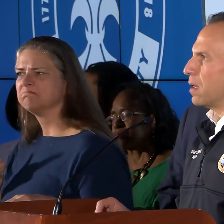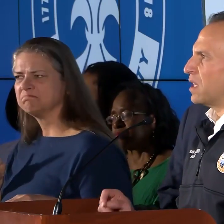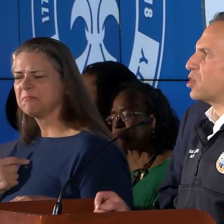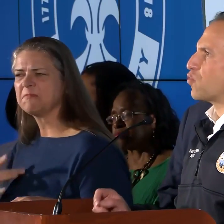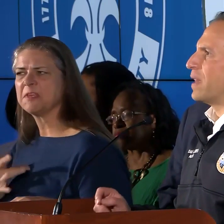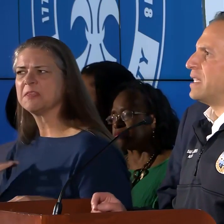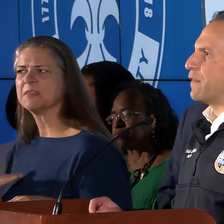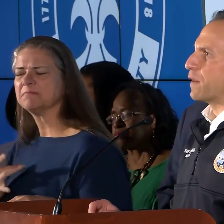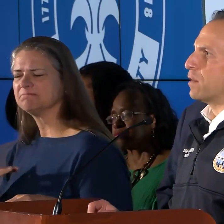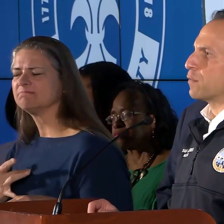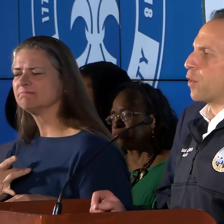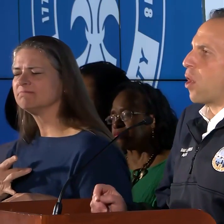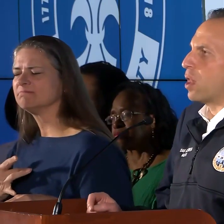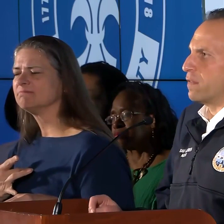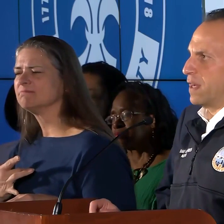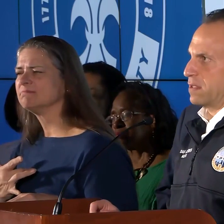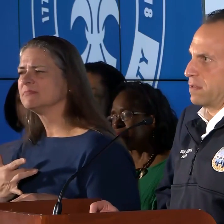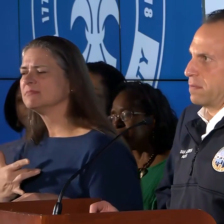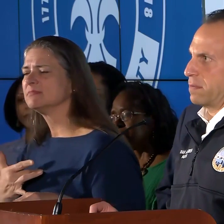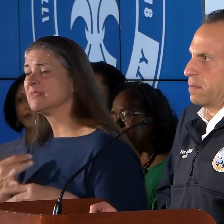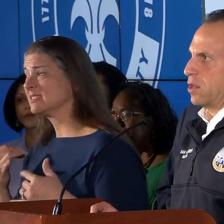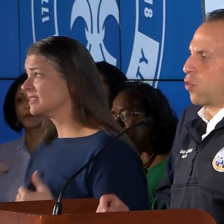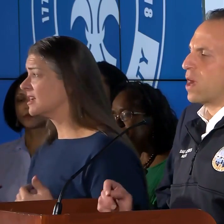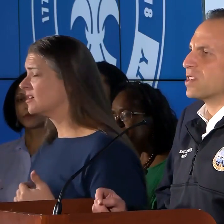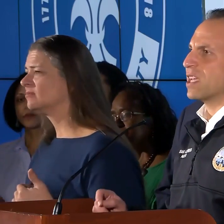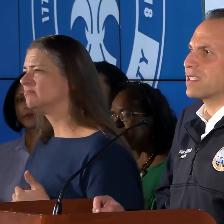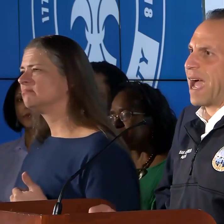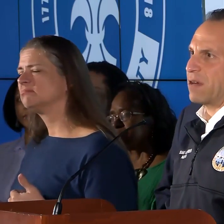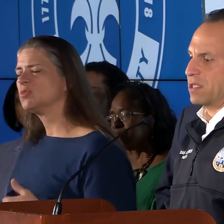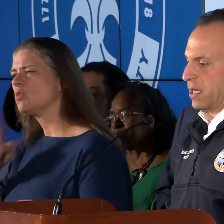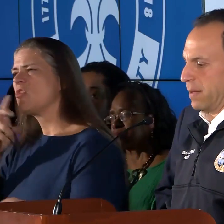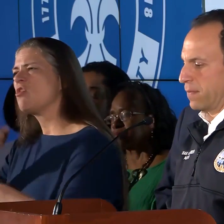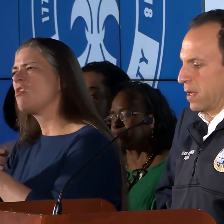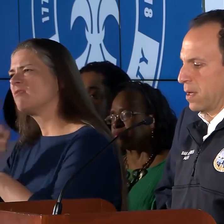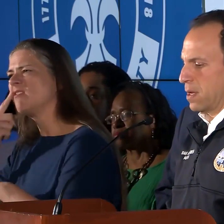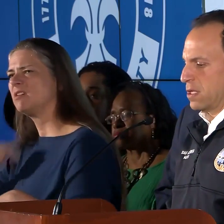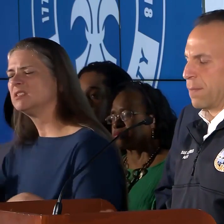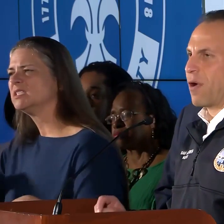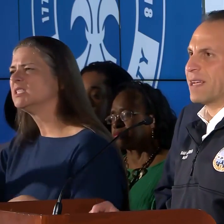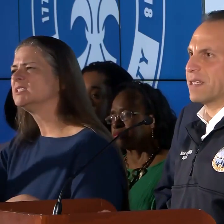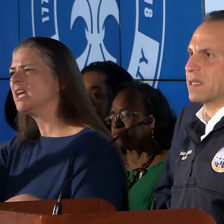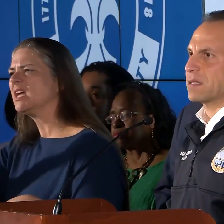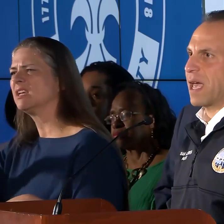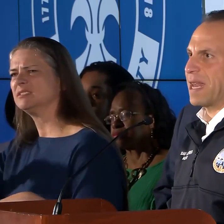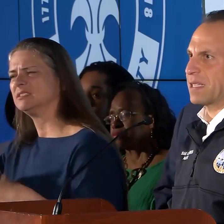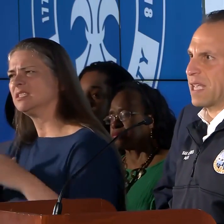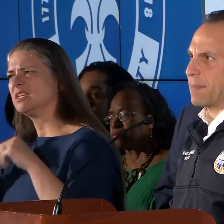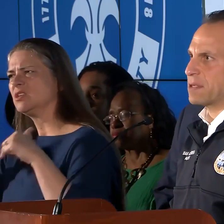This is really difficult for all of us across the entire city to process and accept.